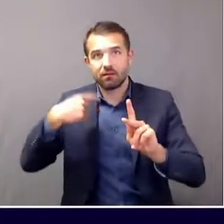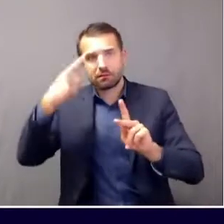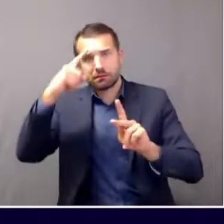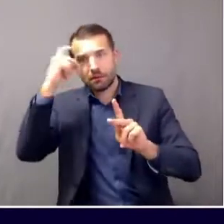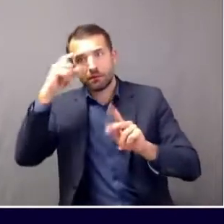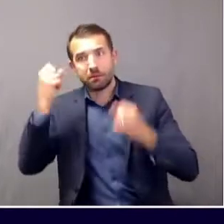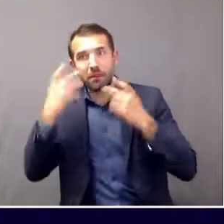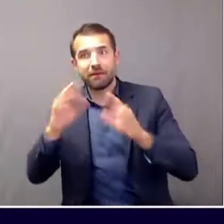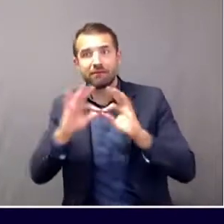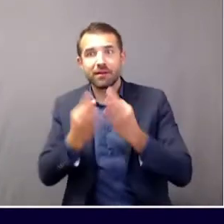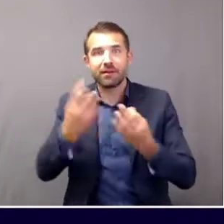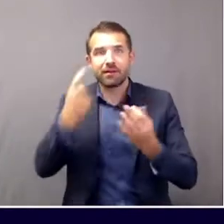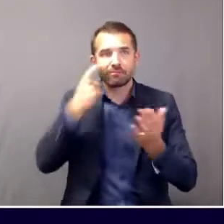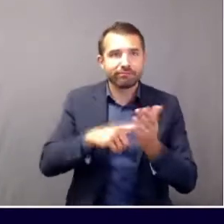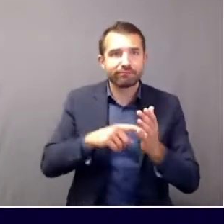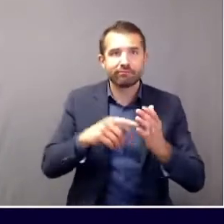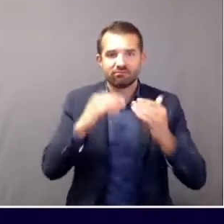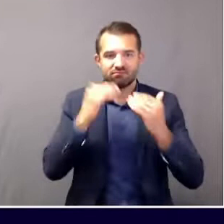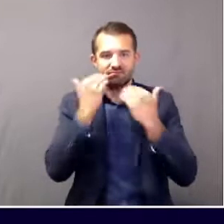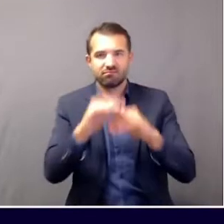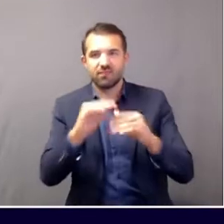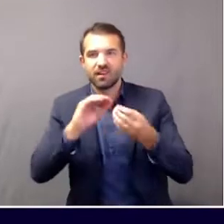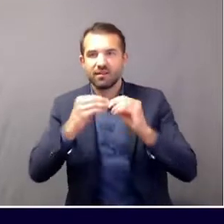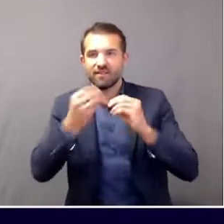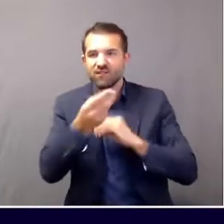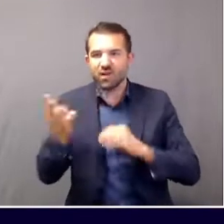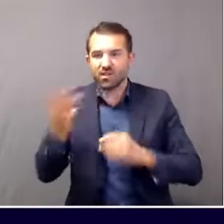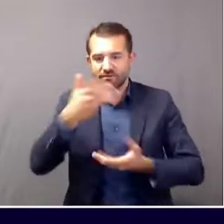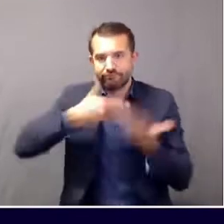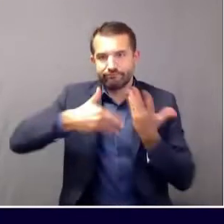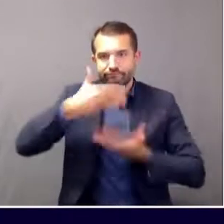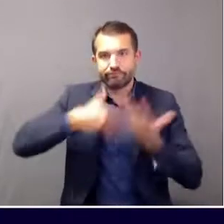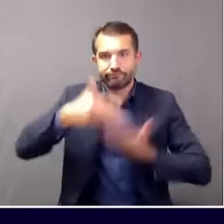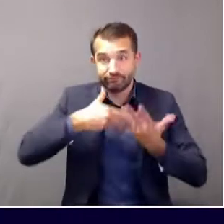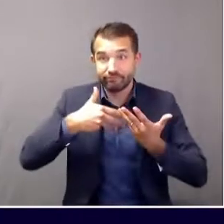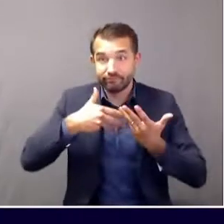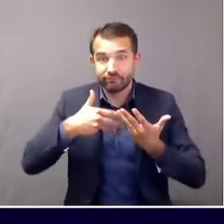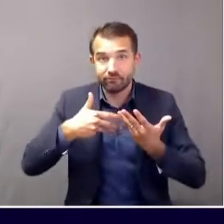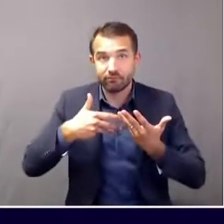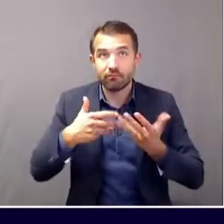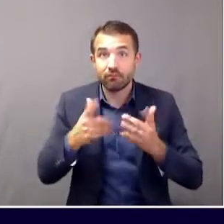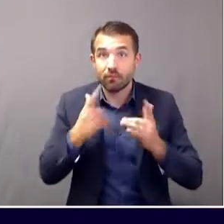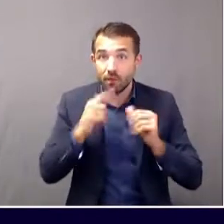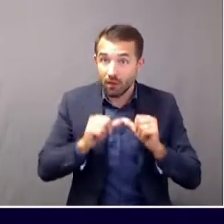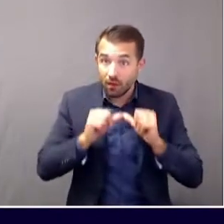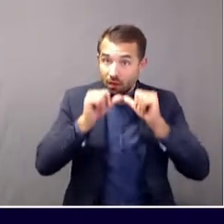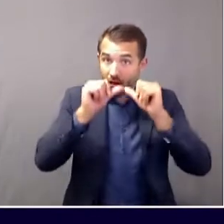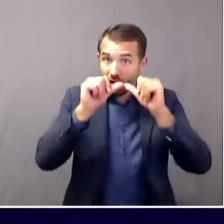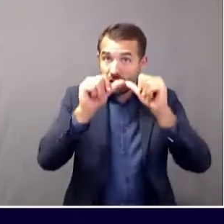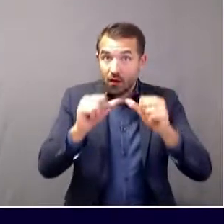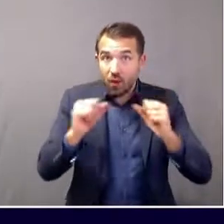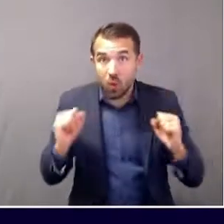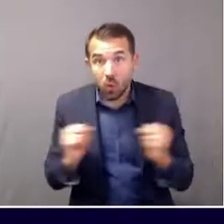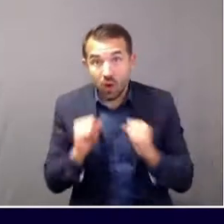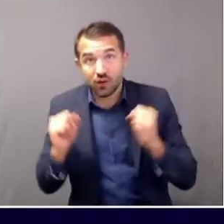folks are interacting in different ways we've got to make